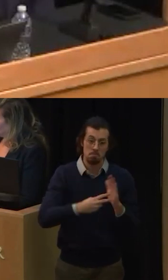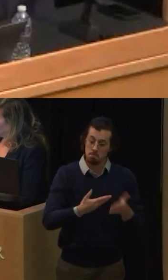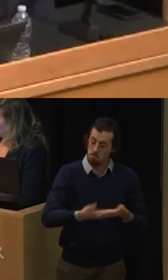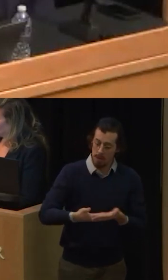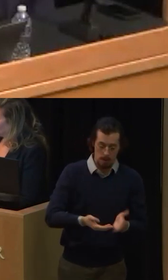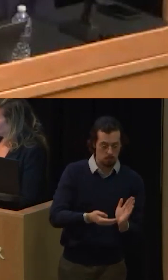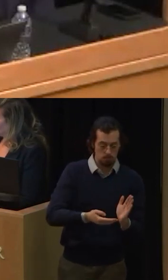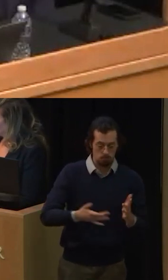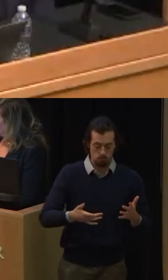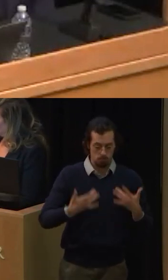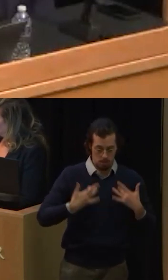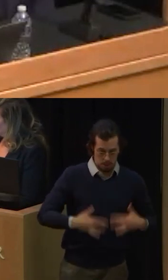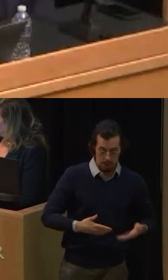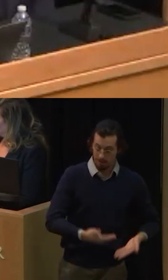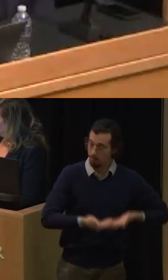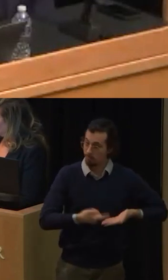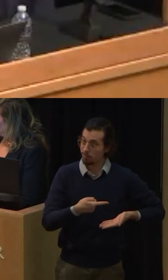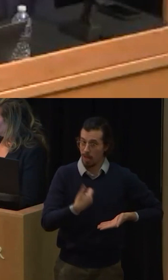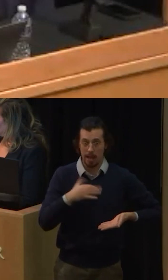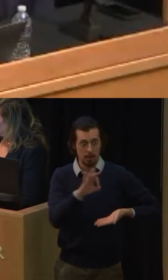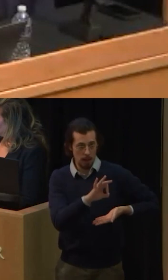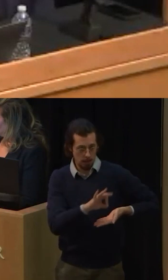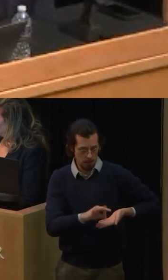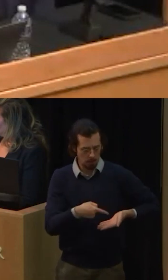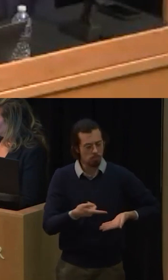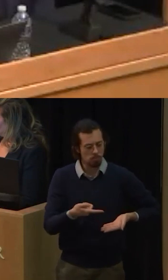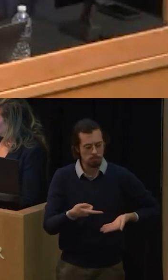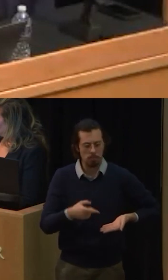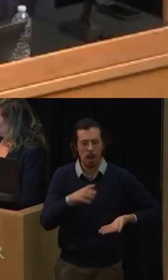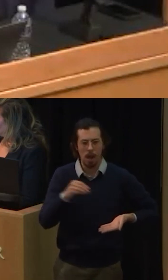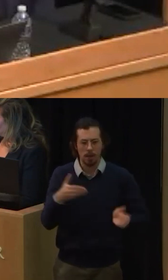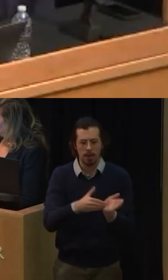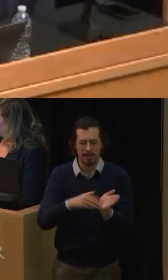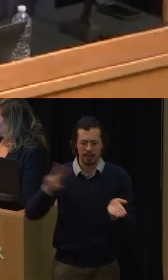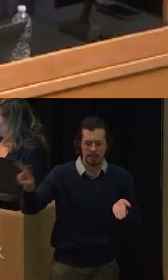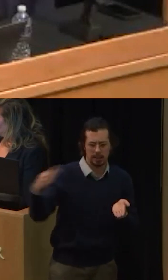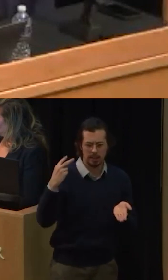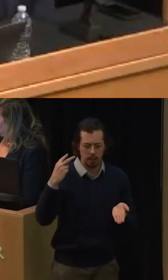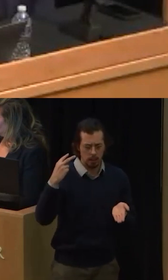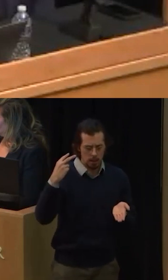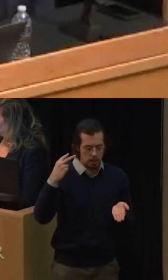I'm sitting up here with my baby, and all my babies had these Mongolian spots, and the doctor is looking at me in horror,